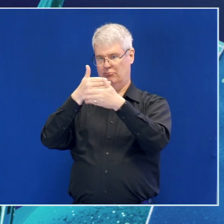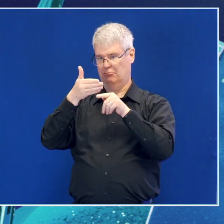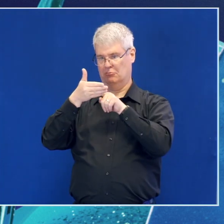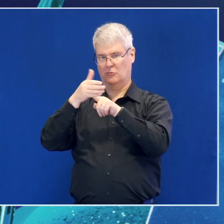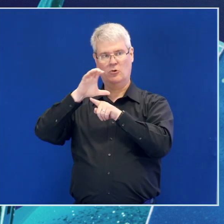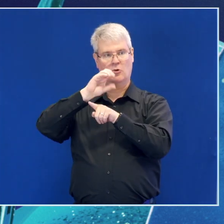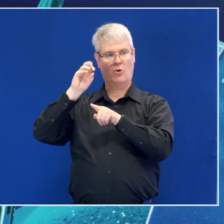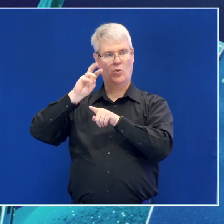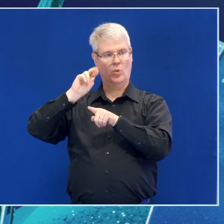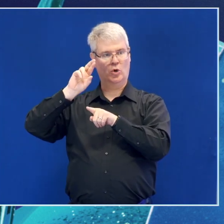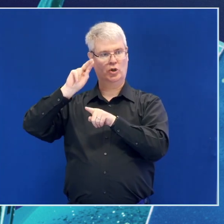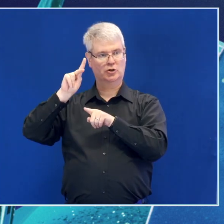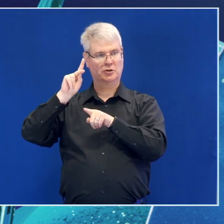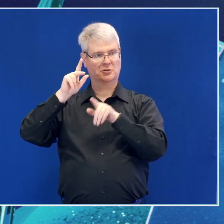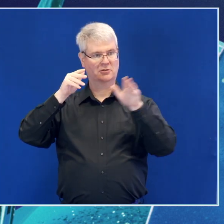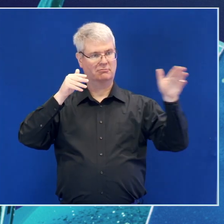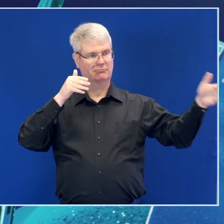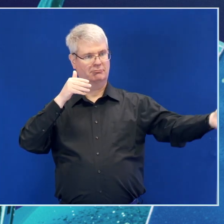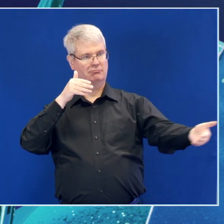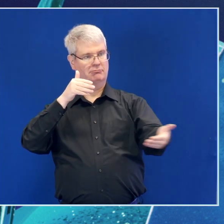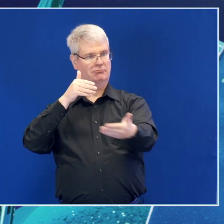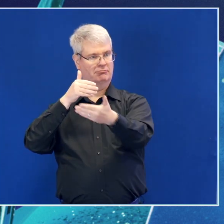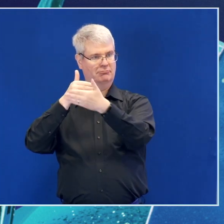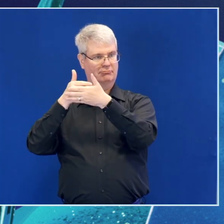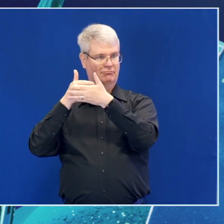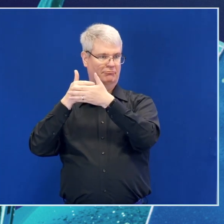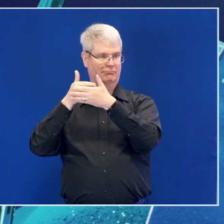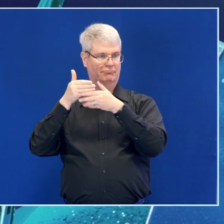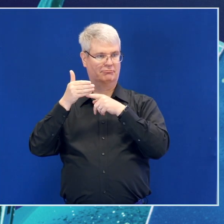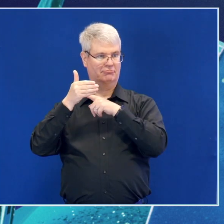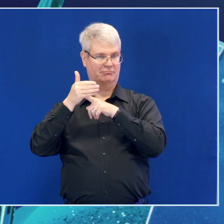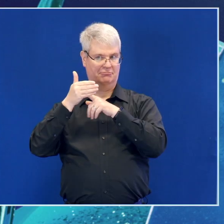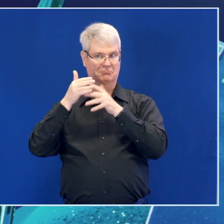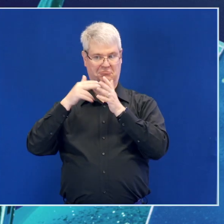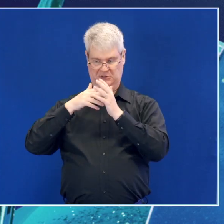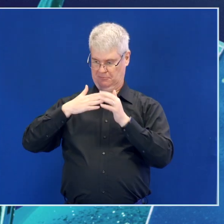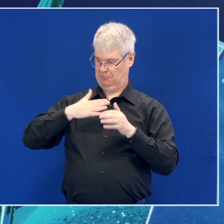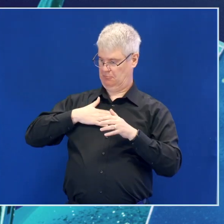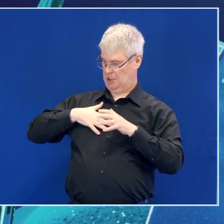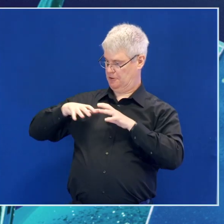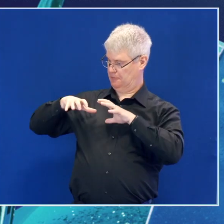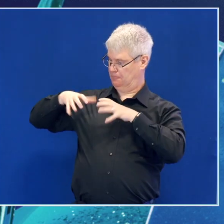that we can share with anybody in the organization. And again, for demo purposes, I just took it,